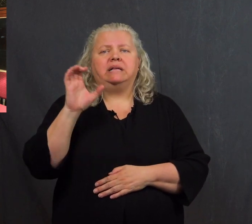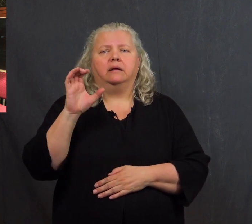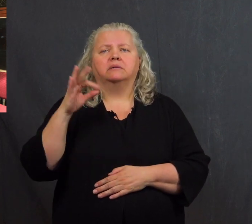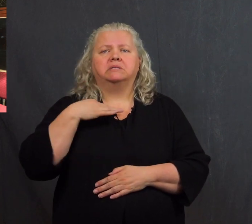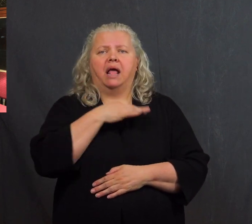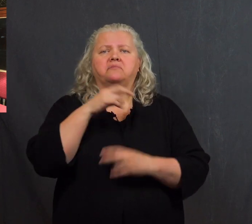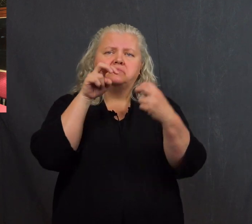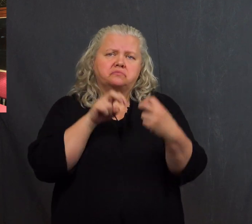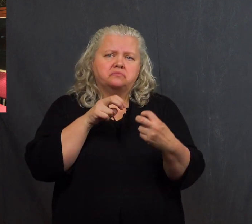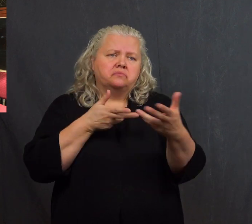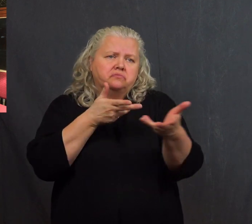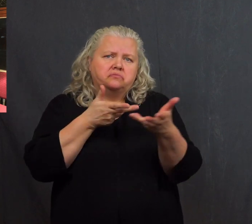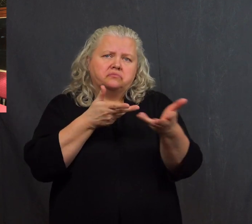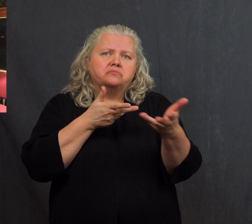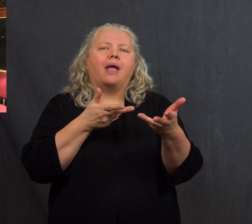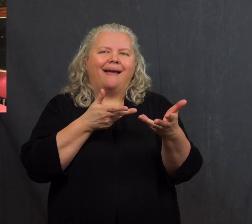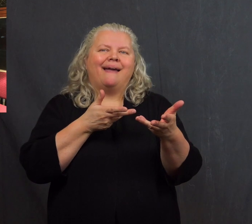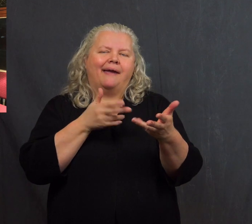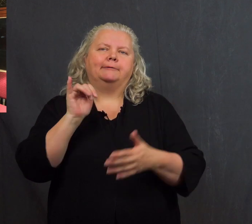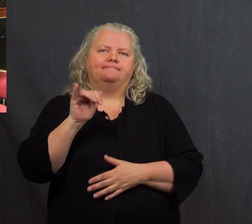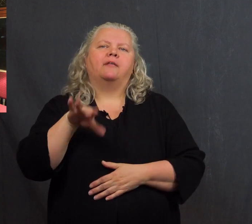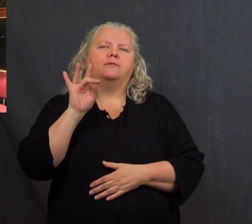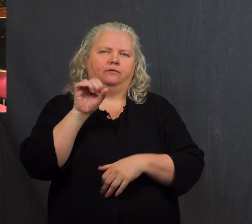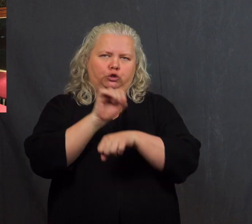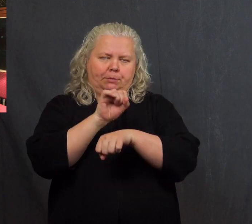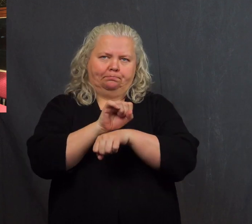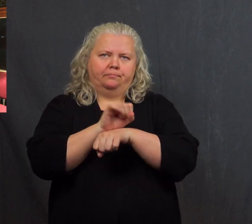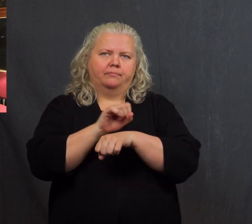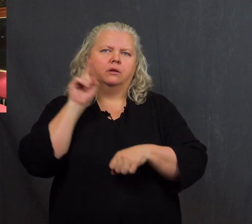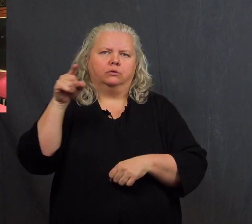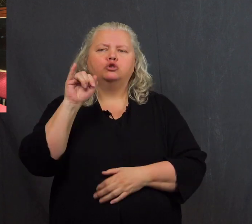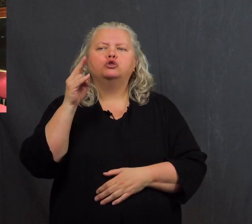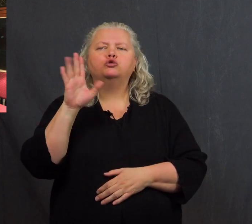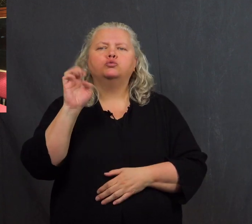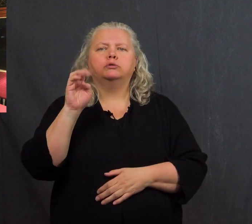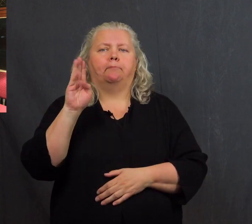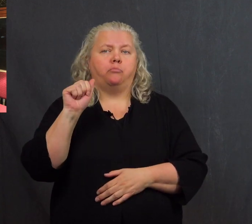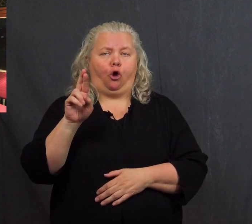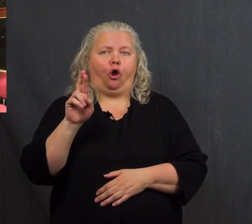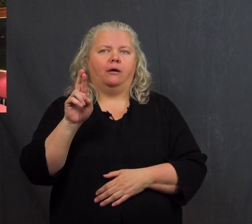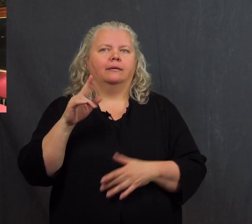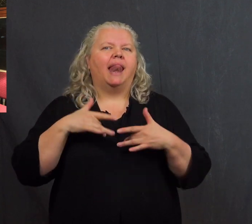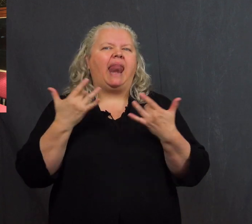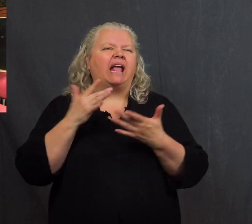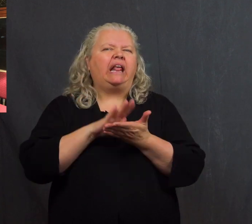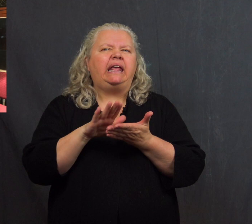MEC staff assisted John in getting a job at a juice bar doing light cleaning.